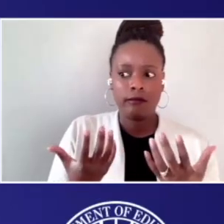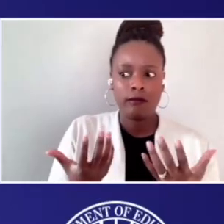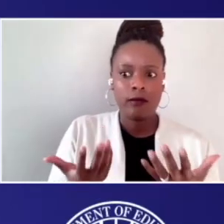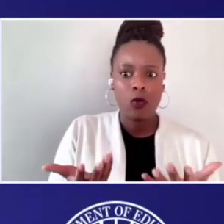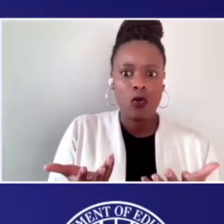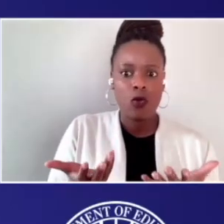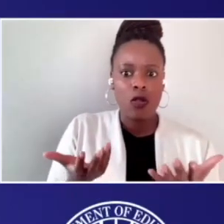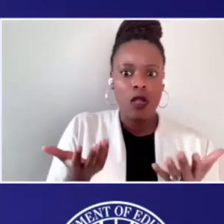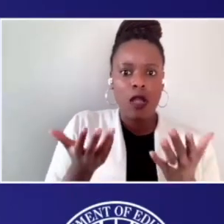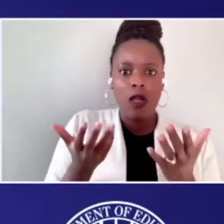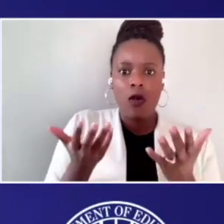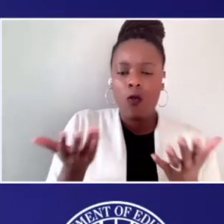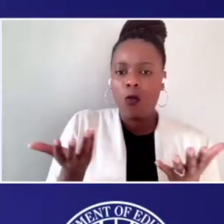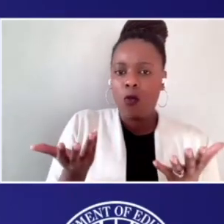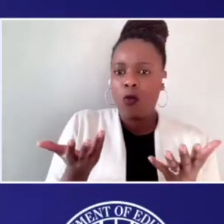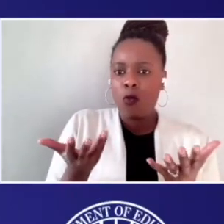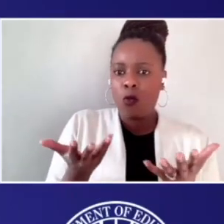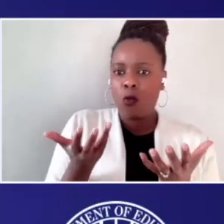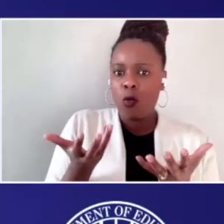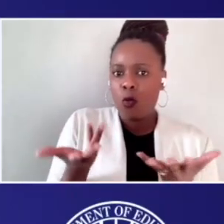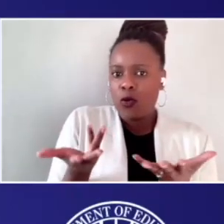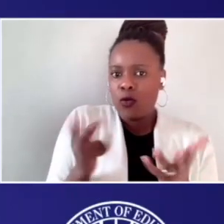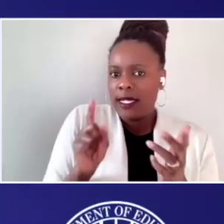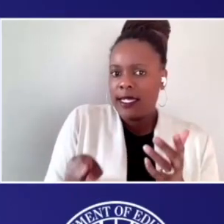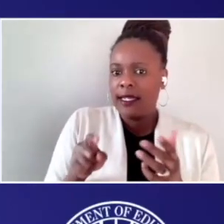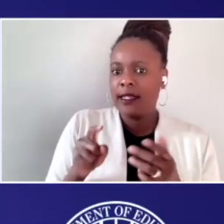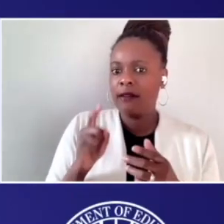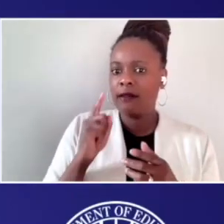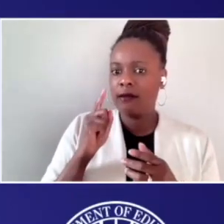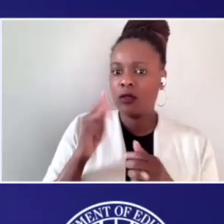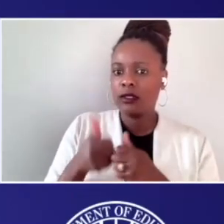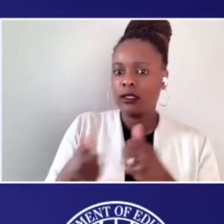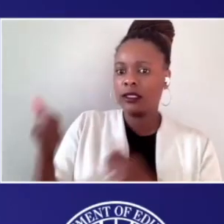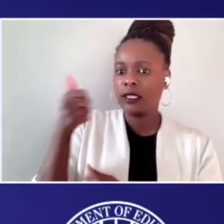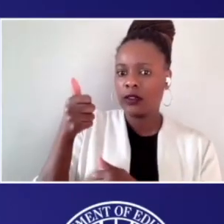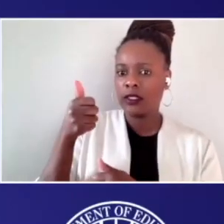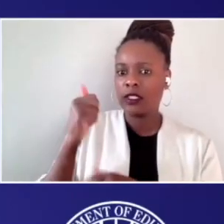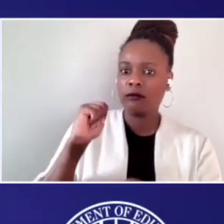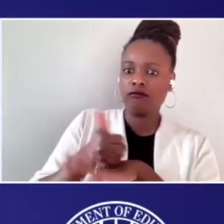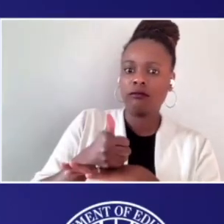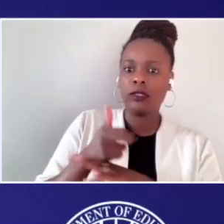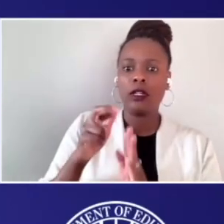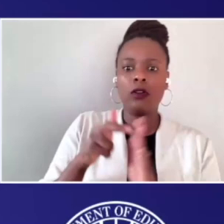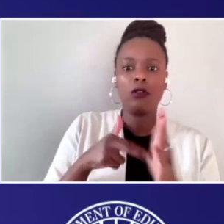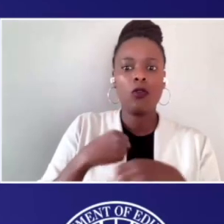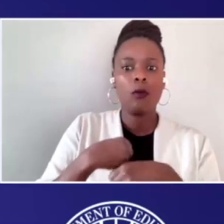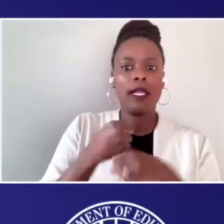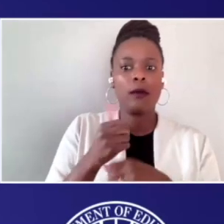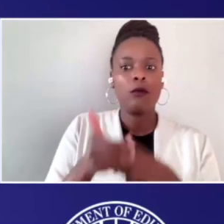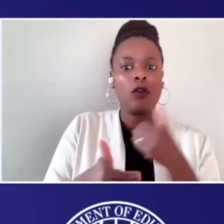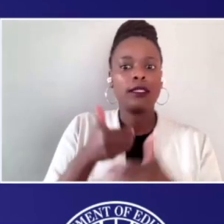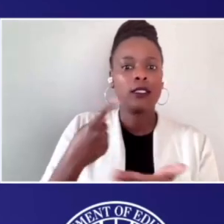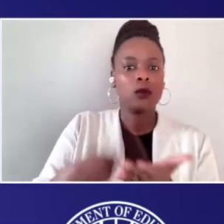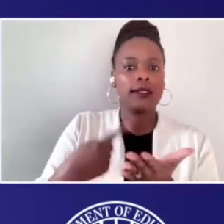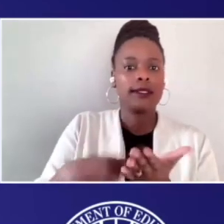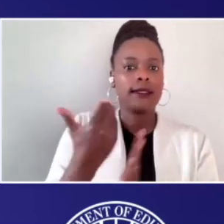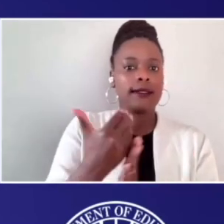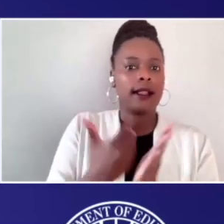Secretary designate a rulemaking process to discuss the list so that they can start that process? So at this point, I would like for you to